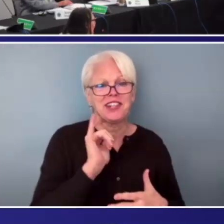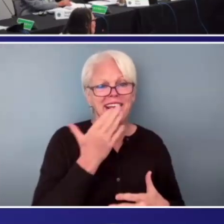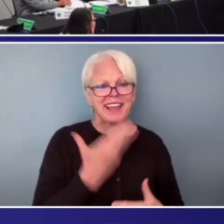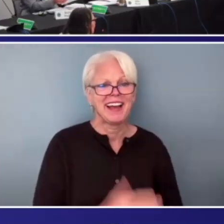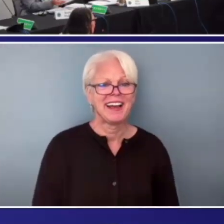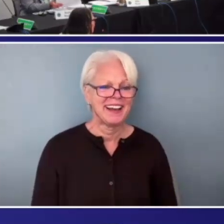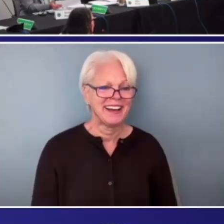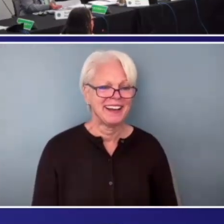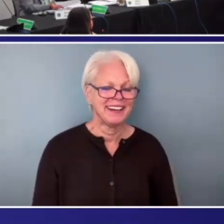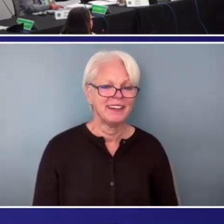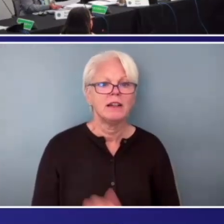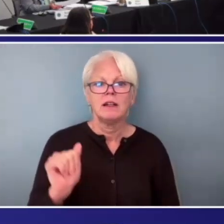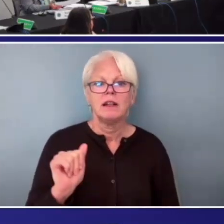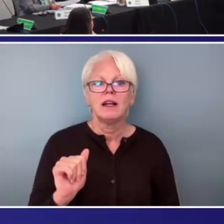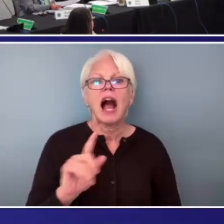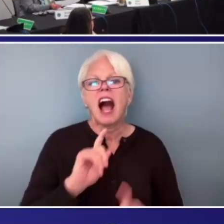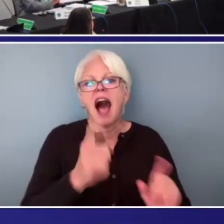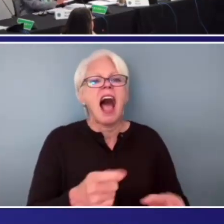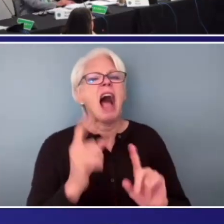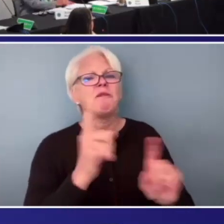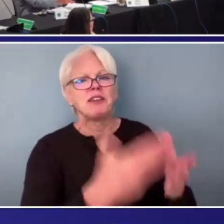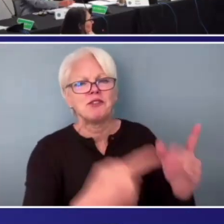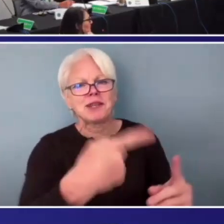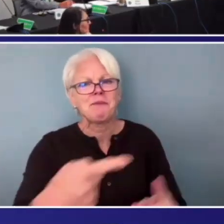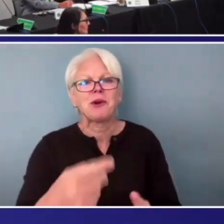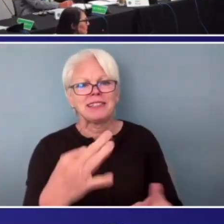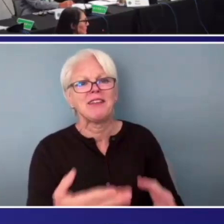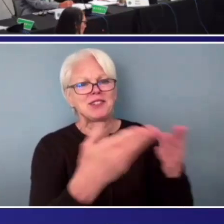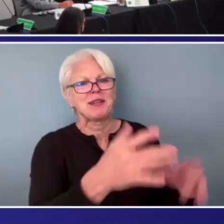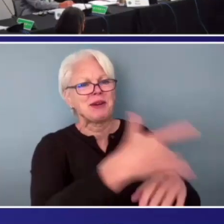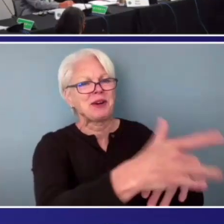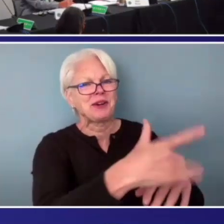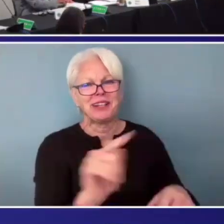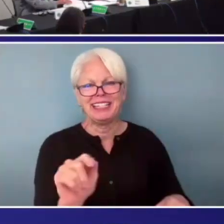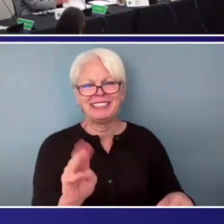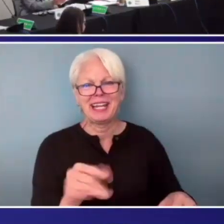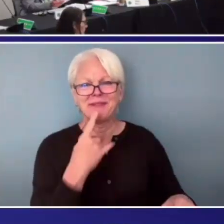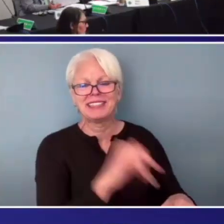Ashley? some points for submitting it early. I just wanted to confirm that Alex was